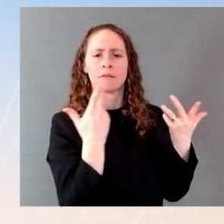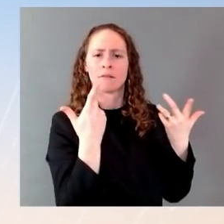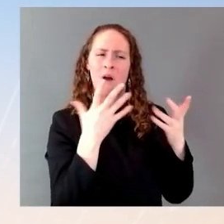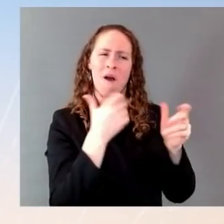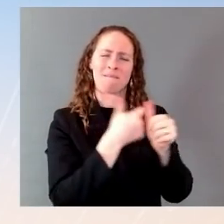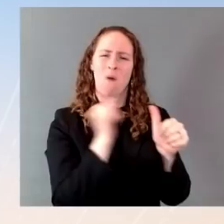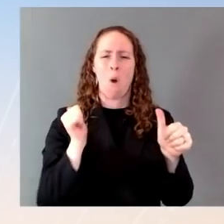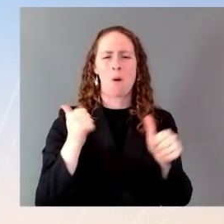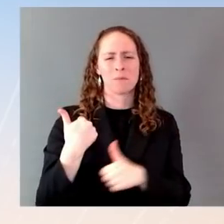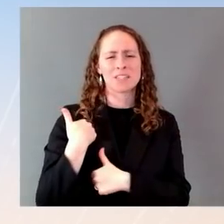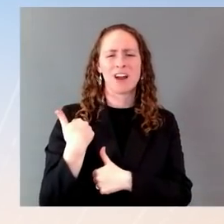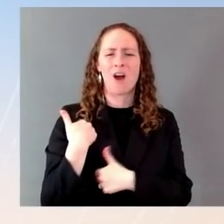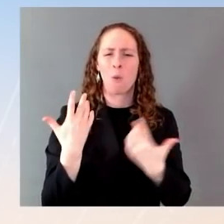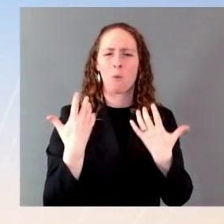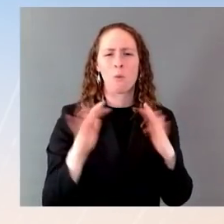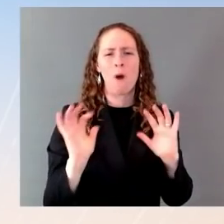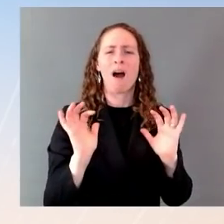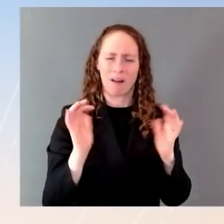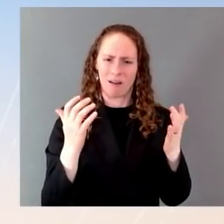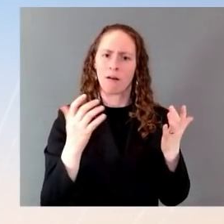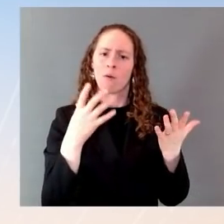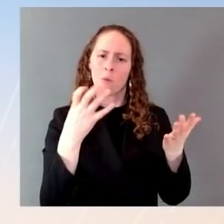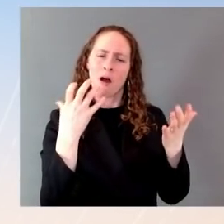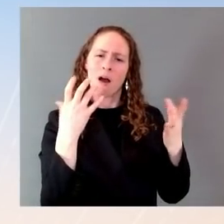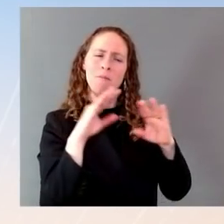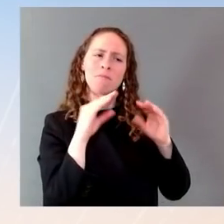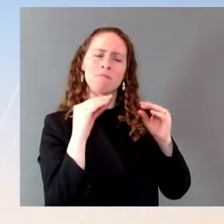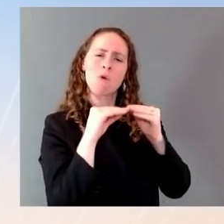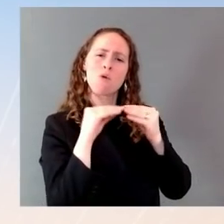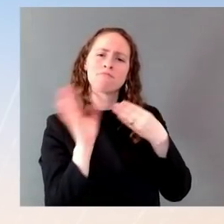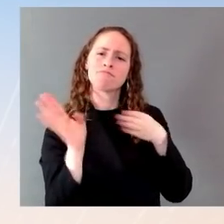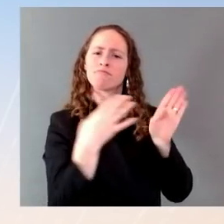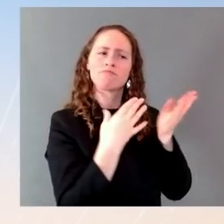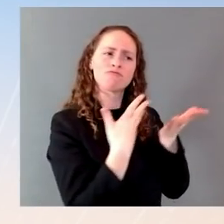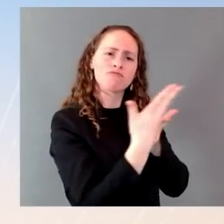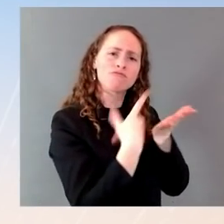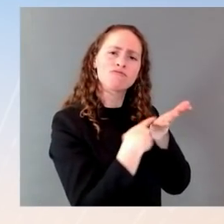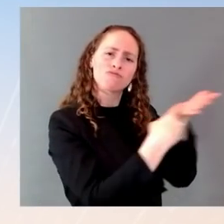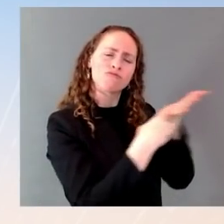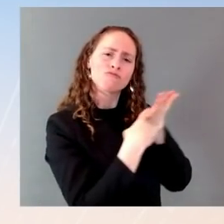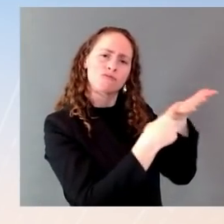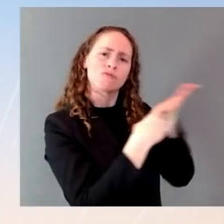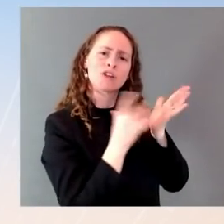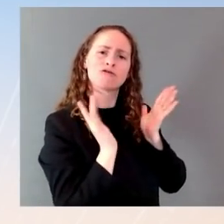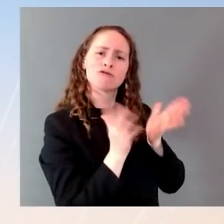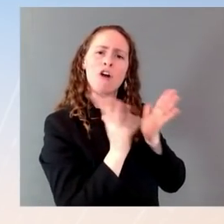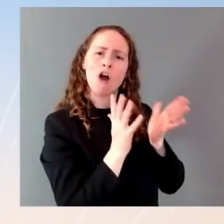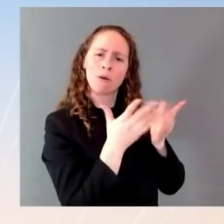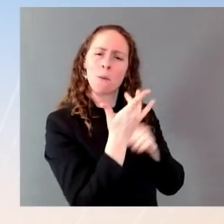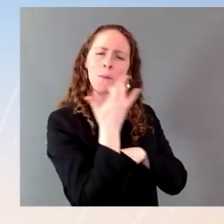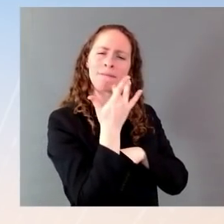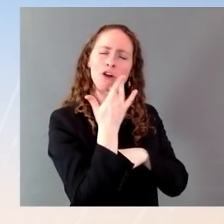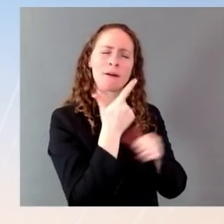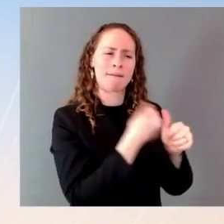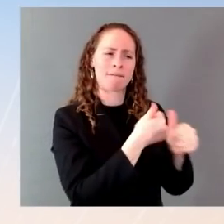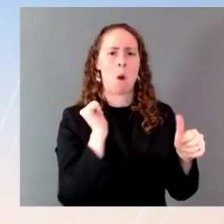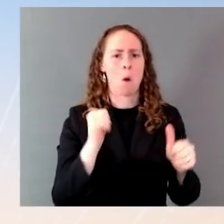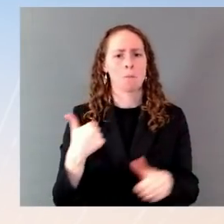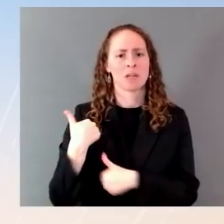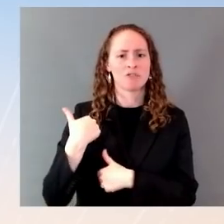We believe that that is good and positive. And I believe that President Biden and President Zelenskyy will discuss that diplomatic pathway